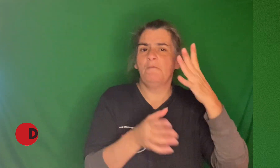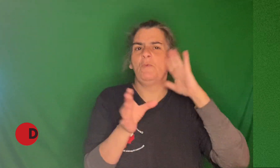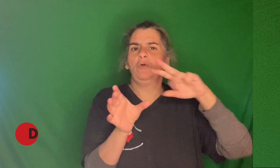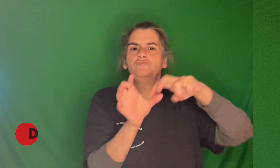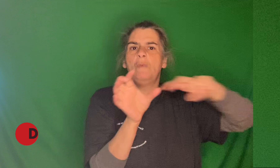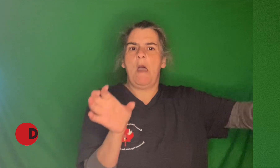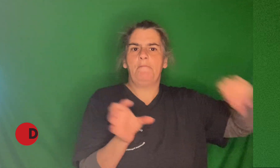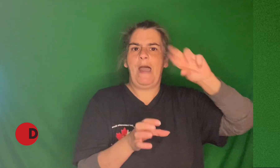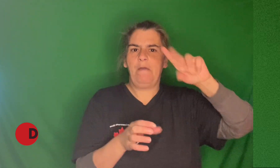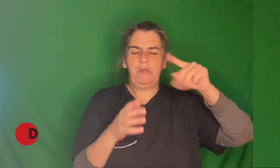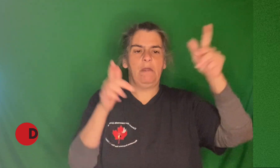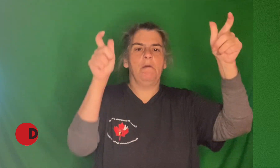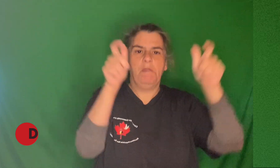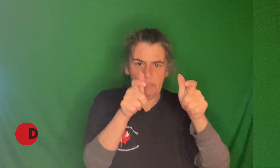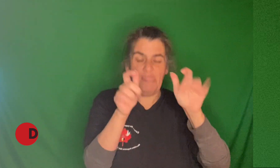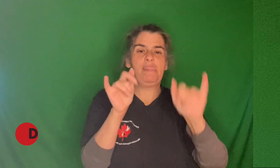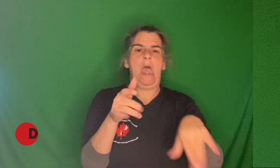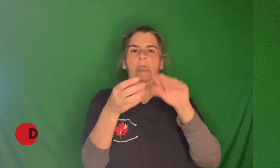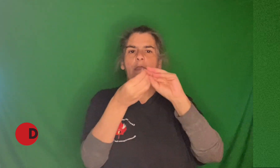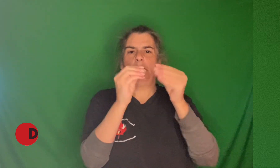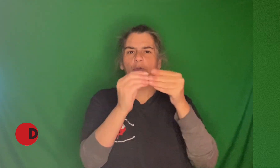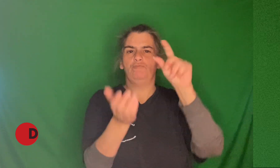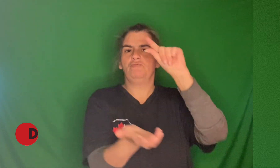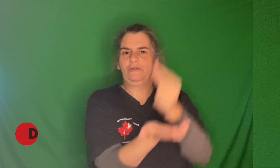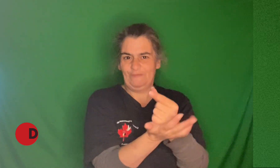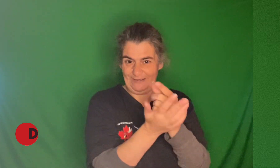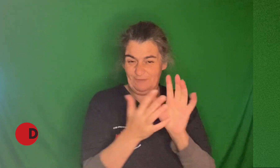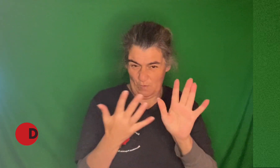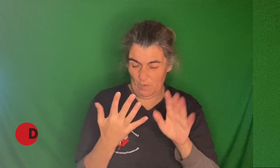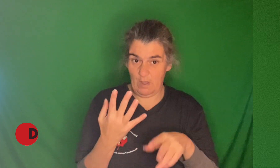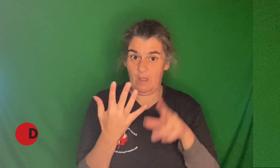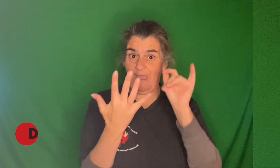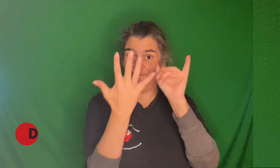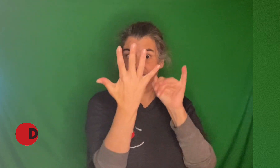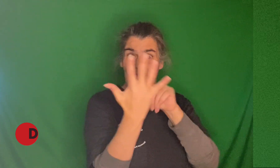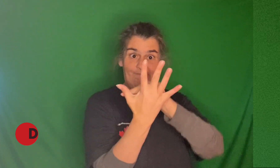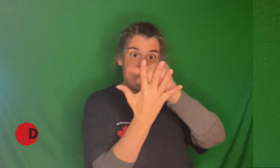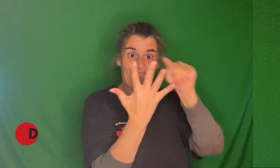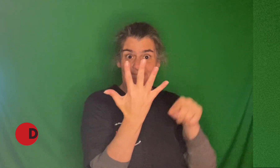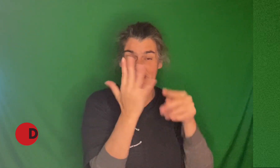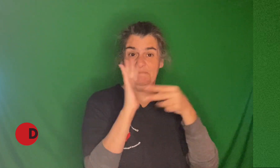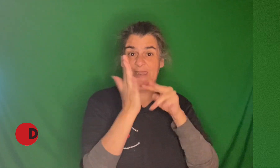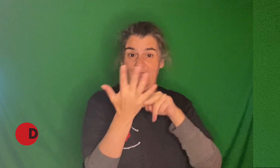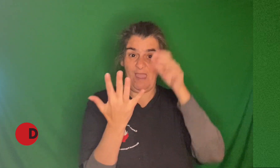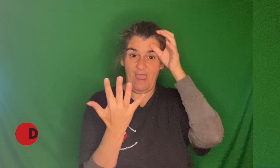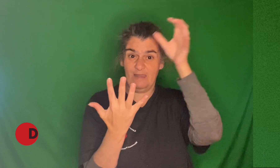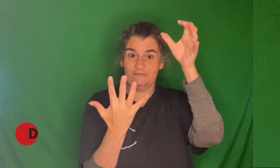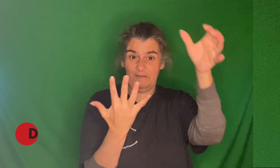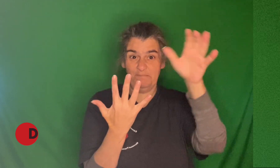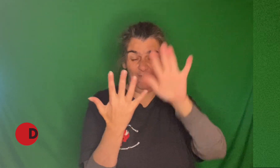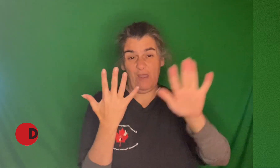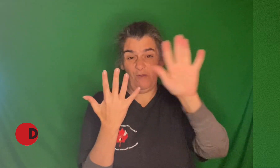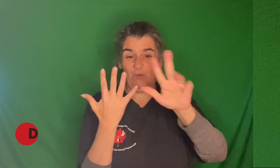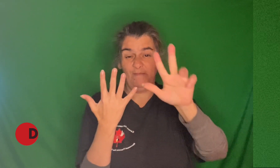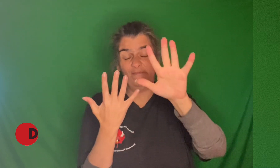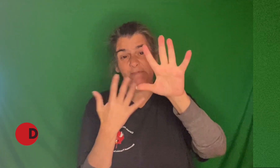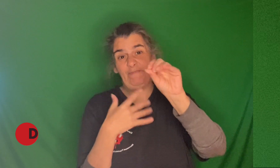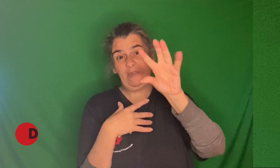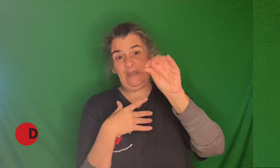have other issues or cannot afford tuition. With less graduating,